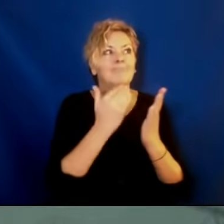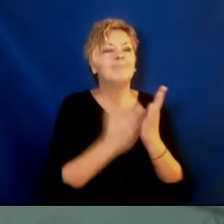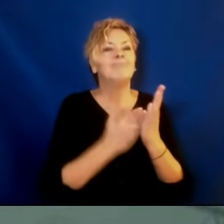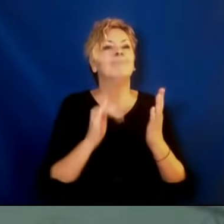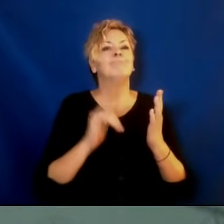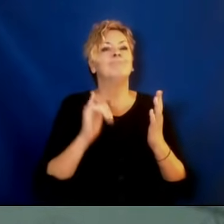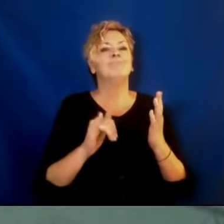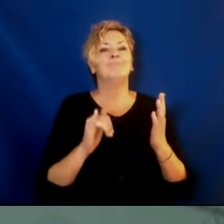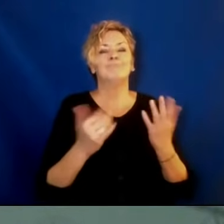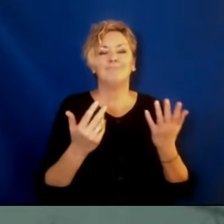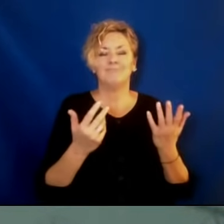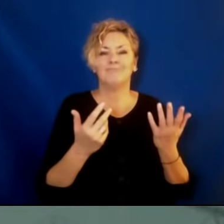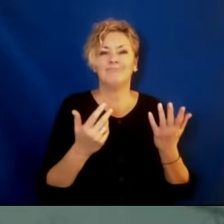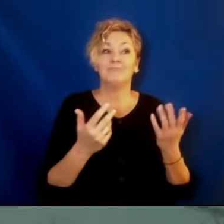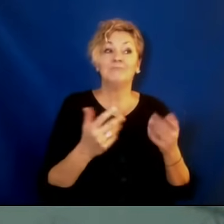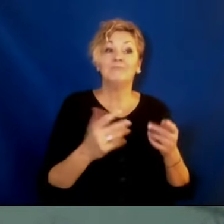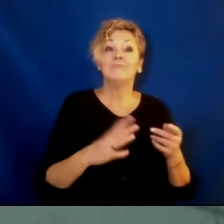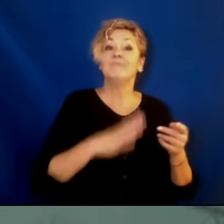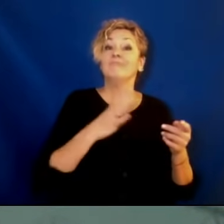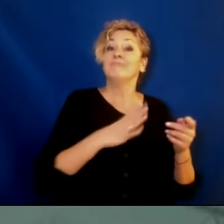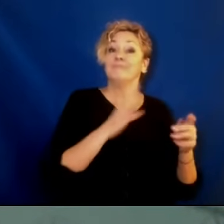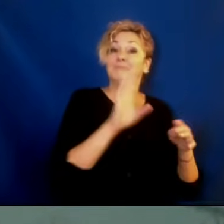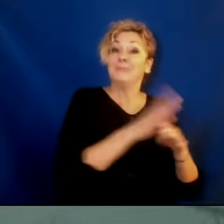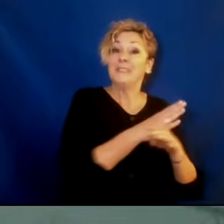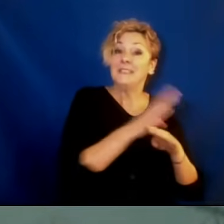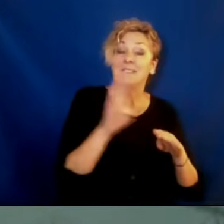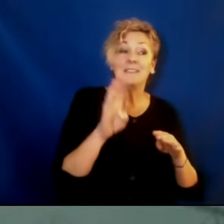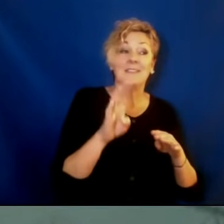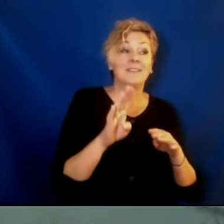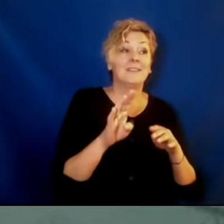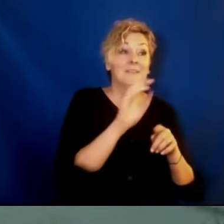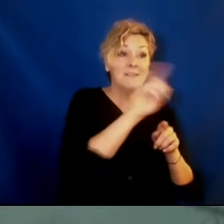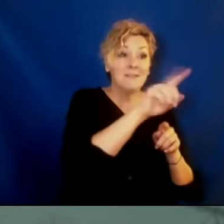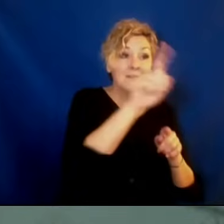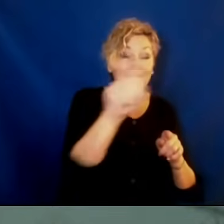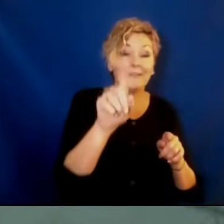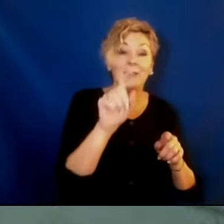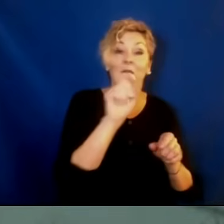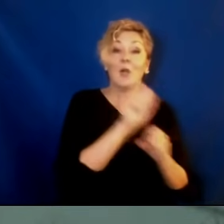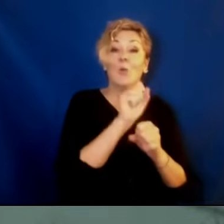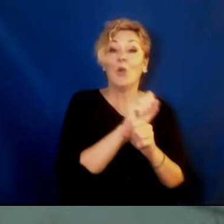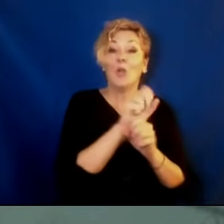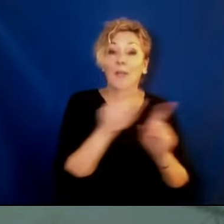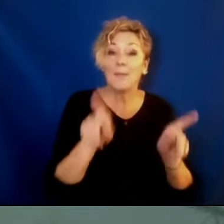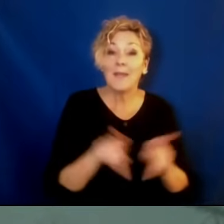call uncontrolled gatherings in someone's home weather is unnecessary crowding. With there are too many people.